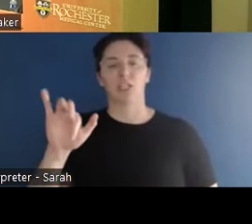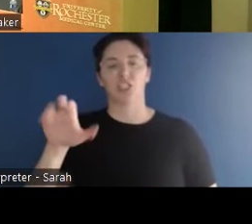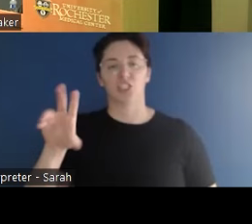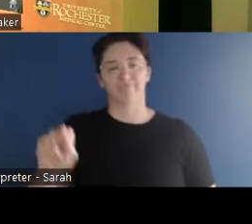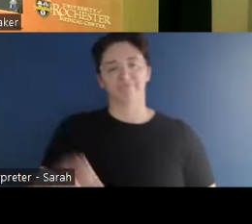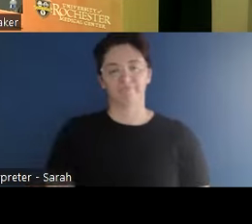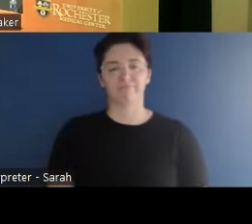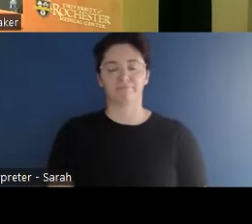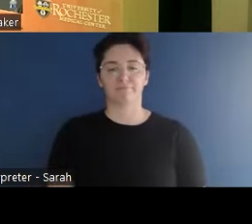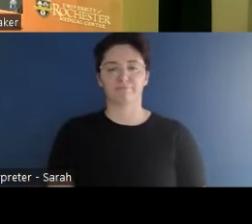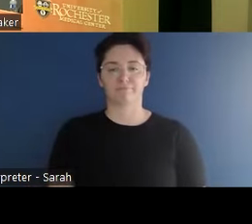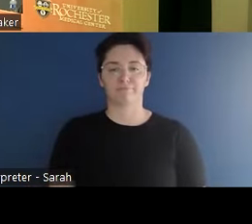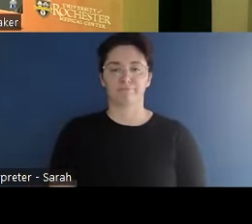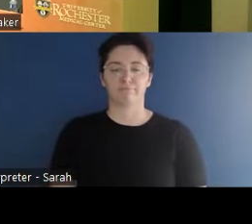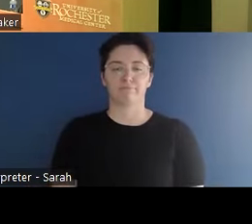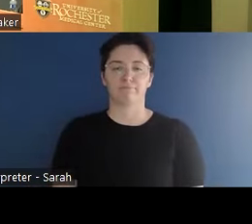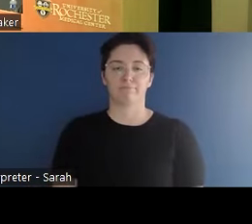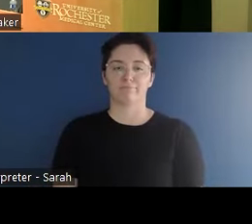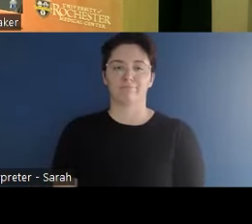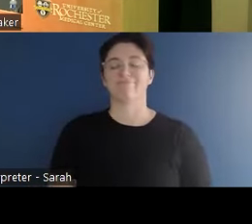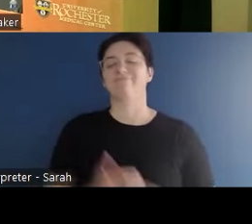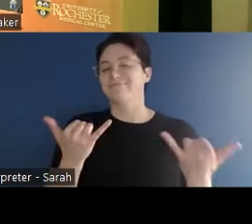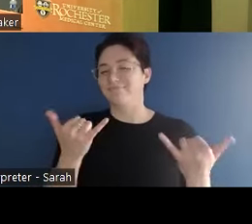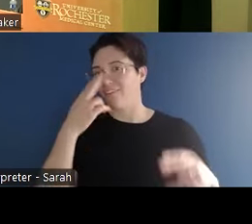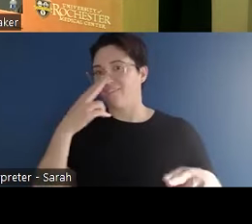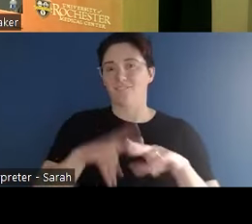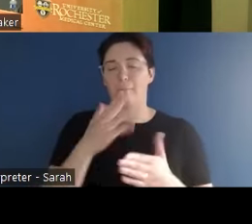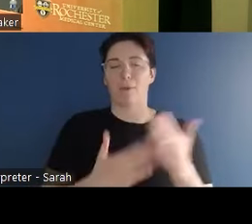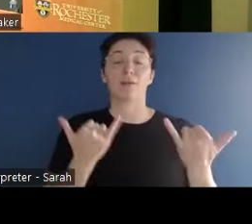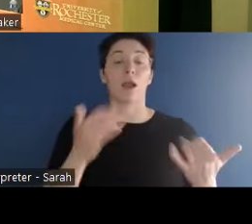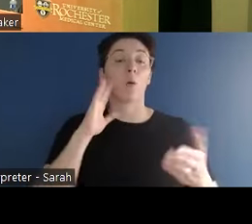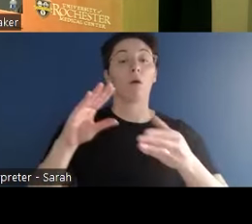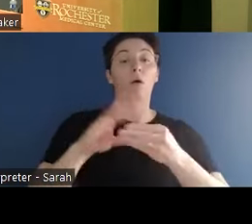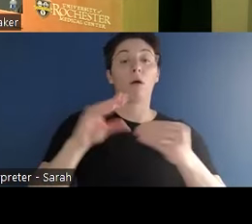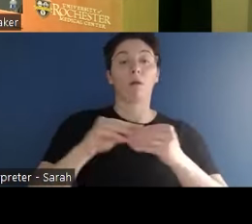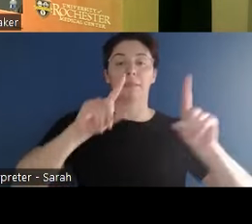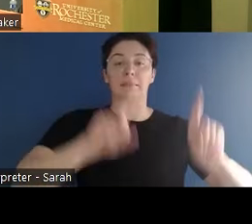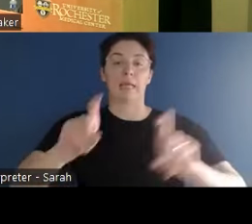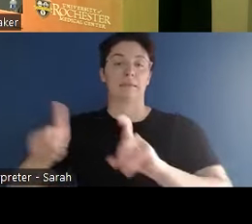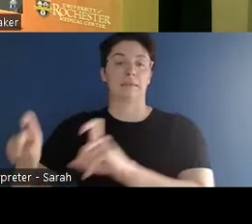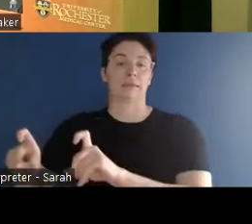all right here's the fun part so now we're going to talk about testing these constructs in the lab